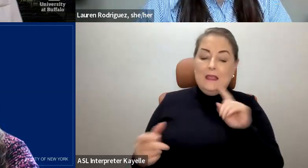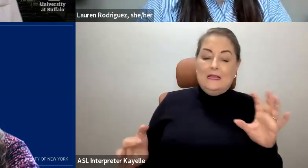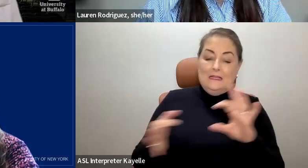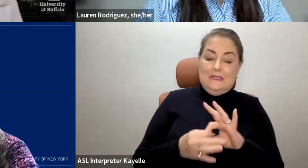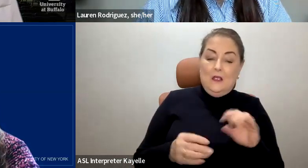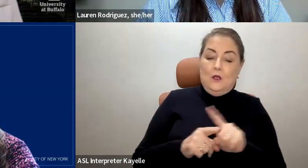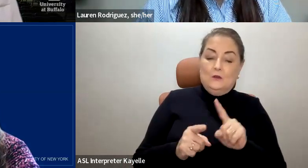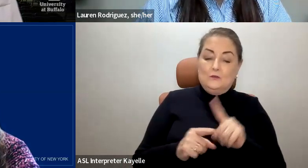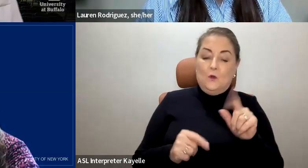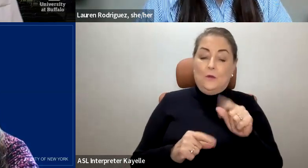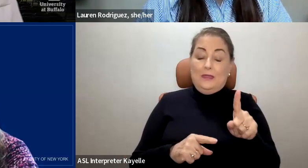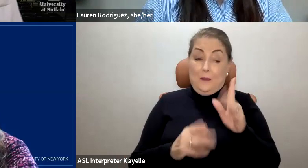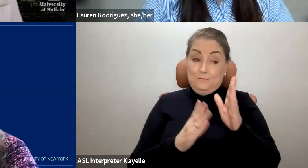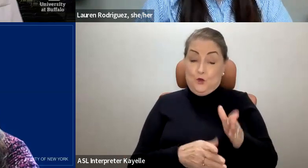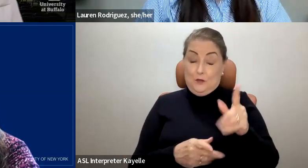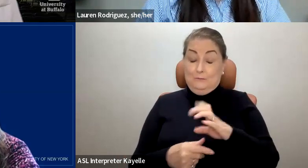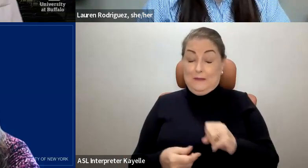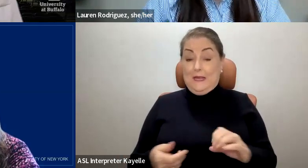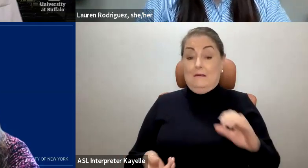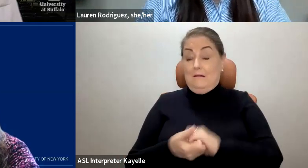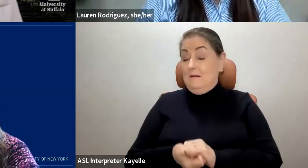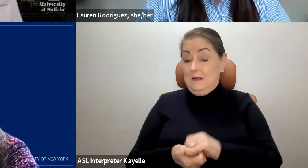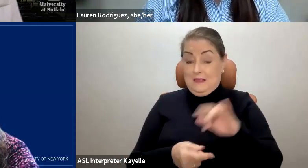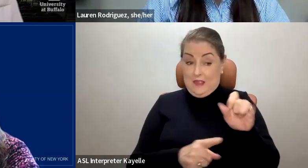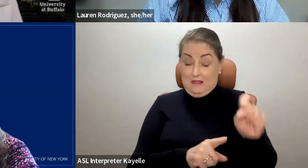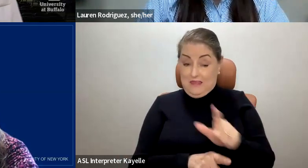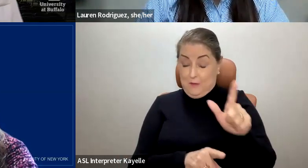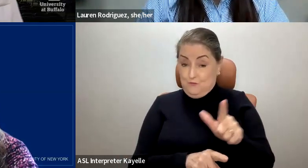a librarian was just phenomenal. She has so much knowledge that